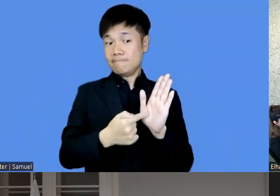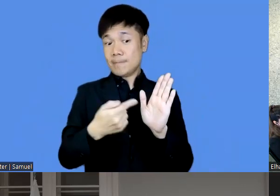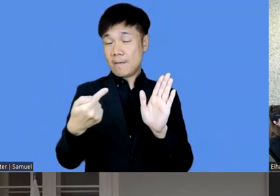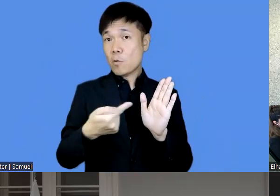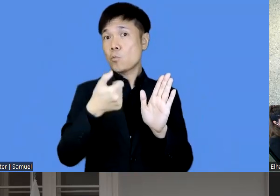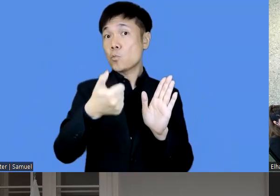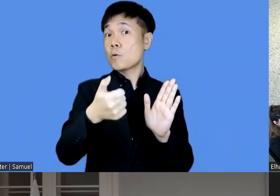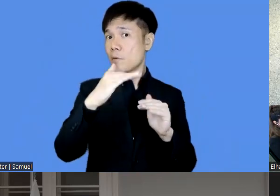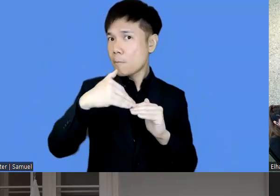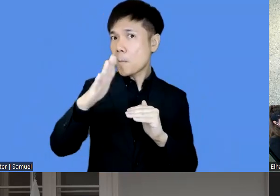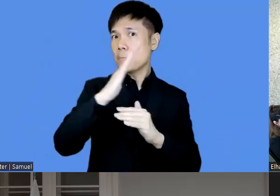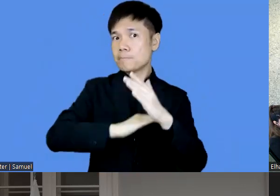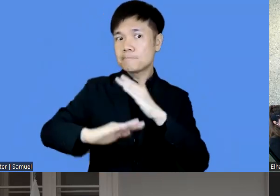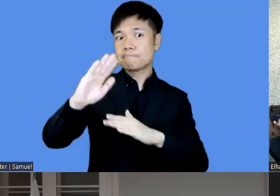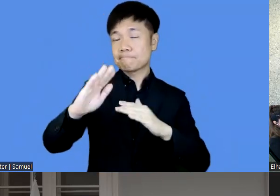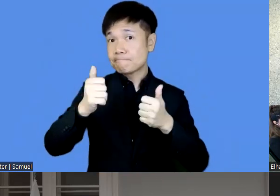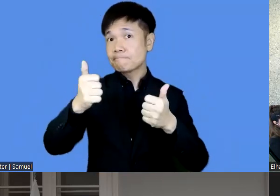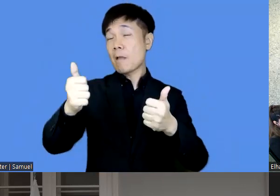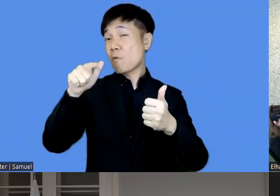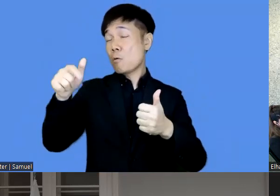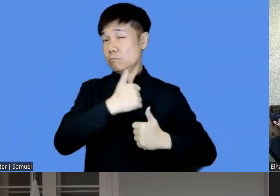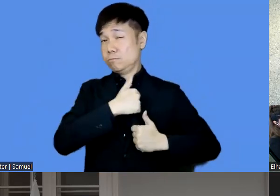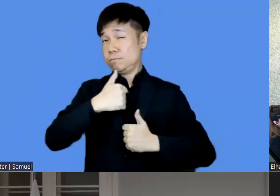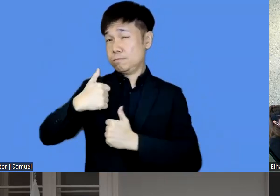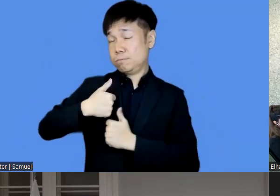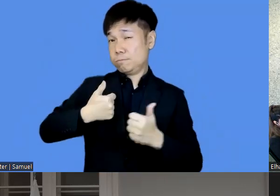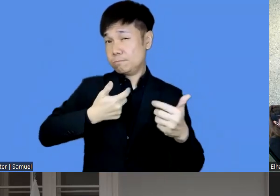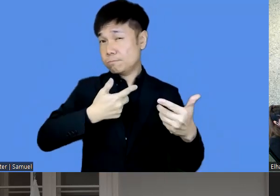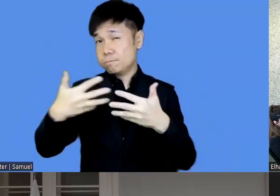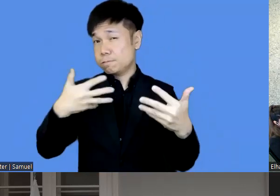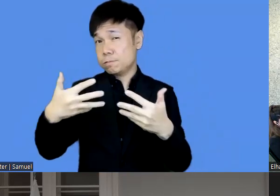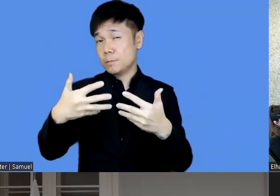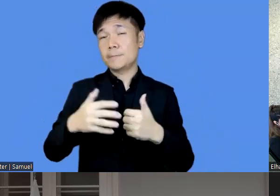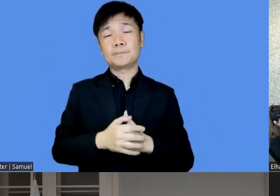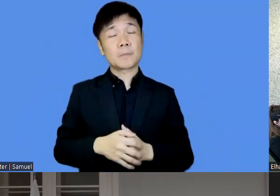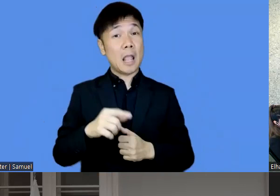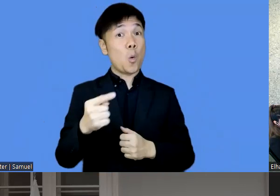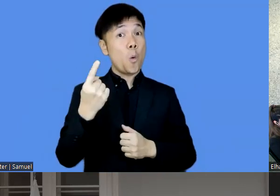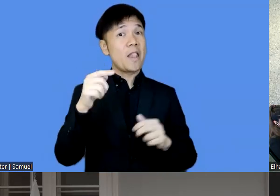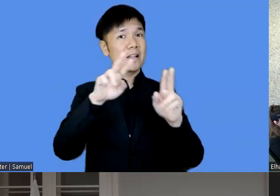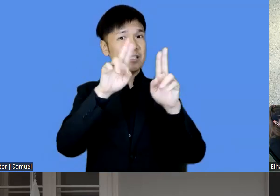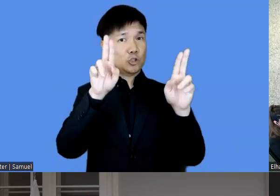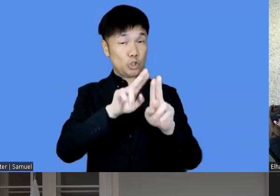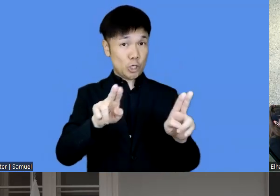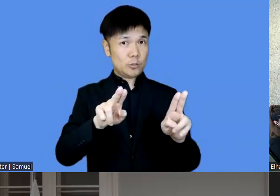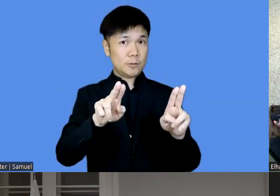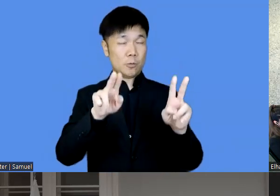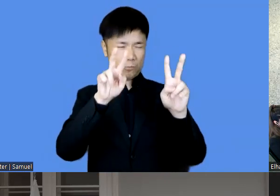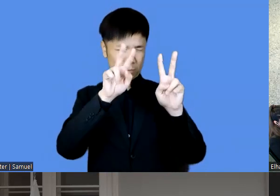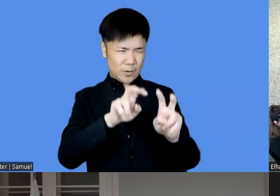of persons with disabilities in armed conflict at the latest edition of the international review of the Red Cross.